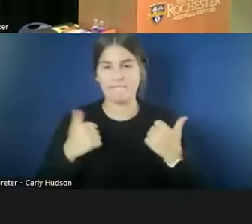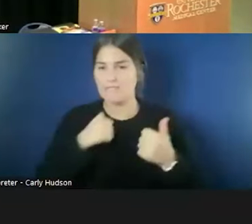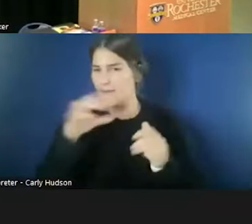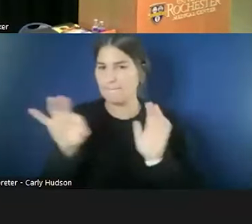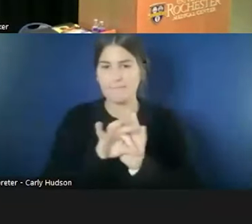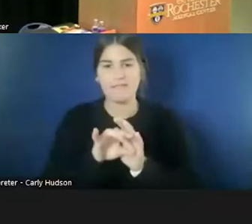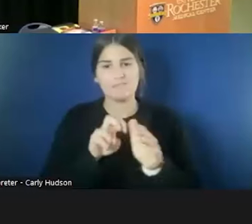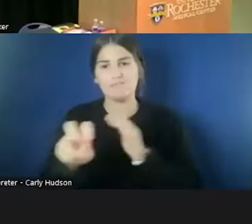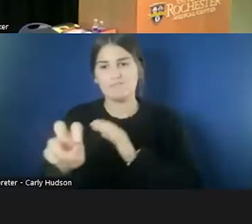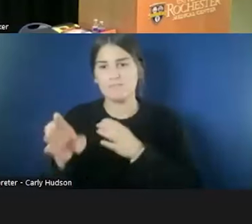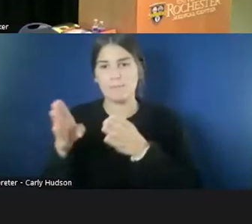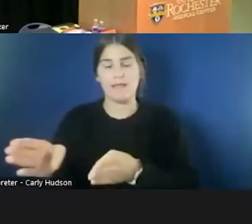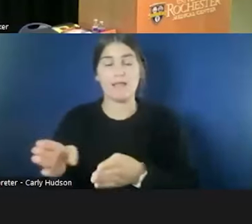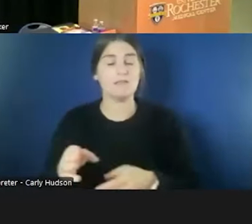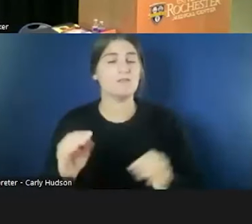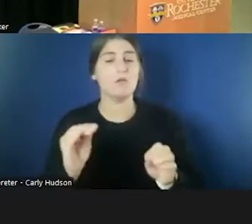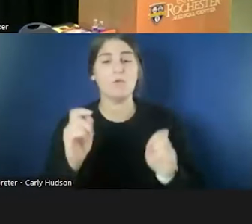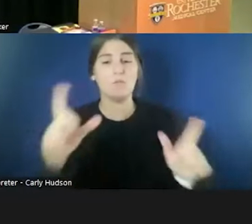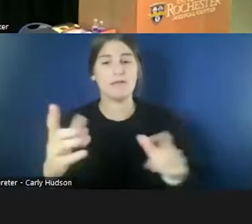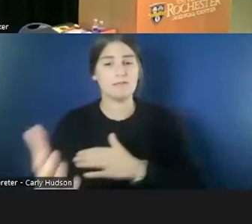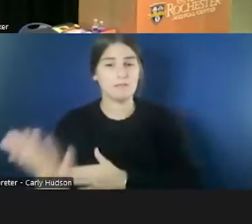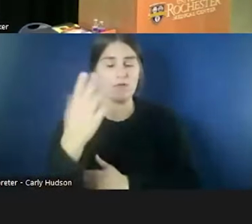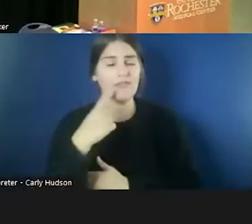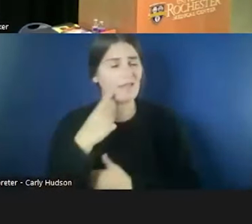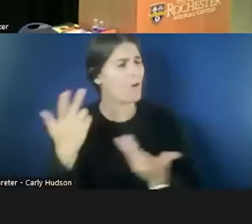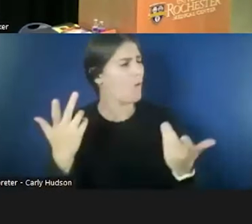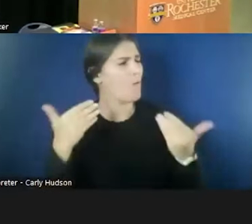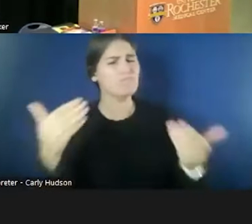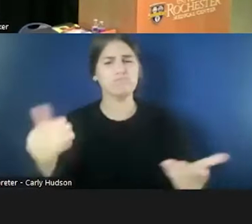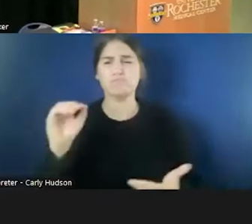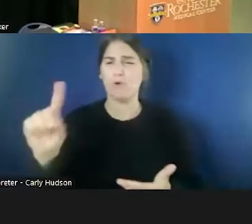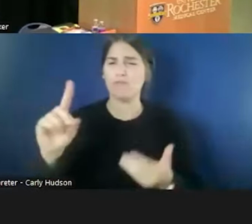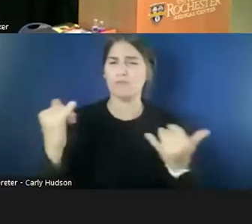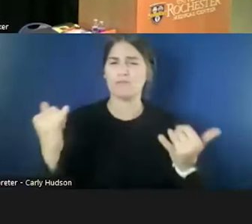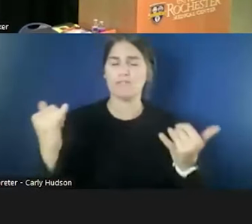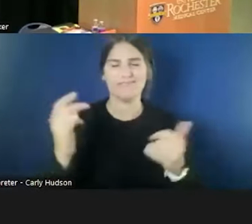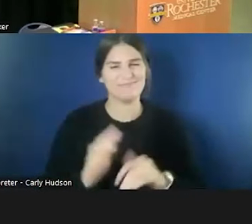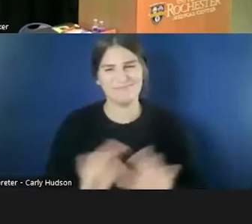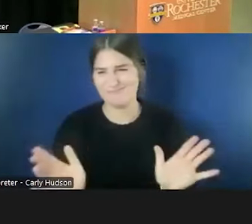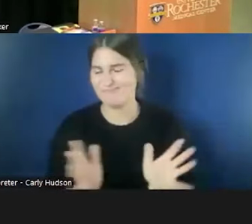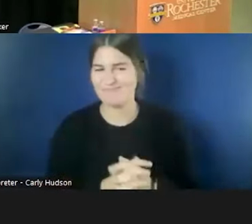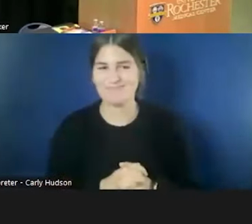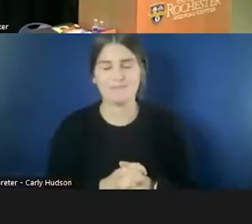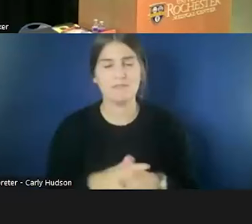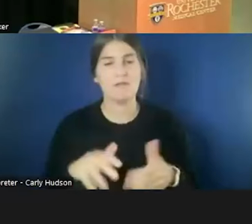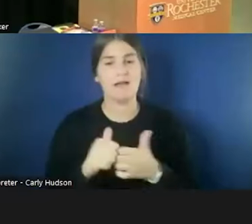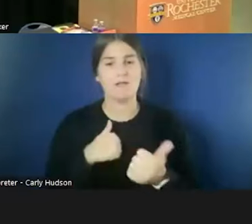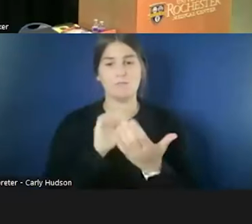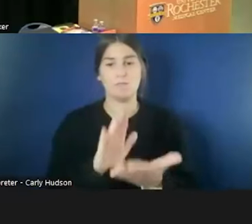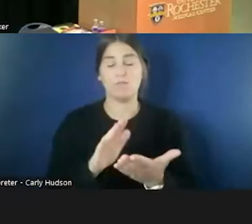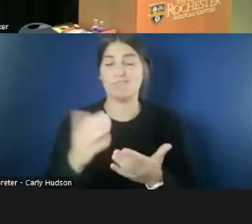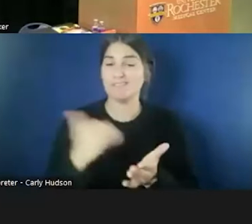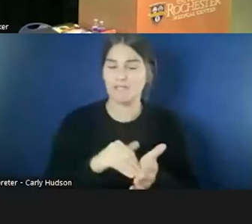hey today I want to overdose so we have to figure out how do we treat once again culturally relevant